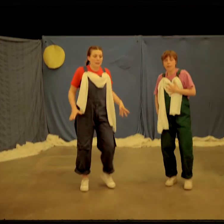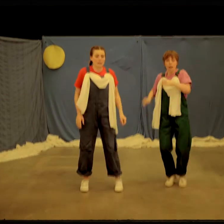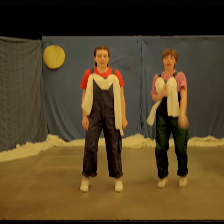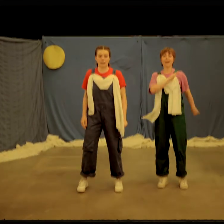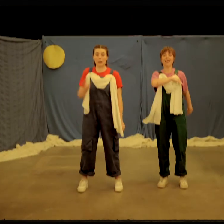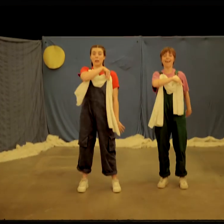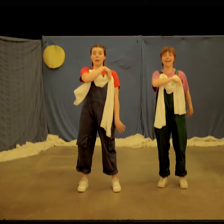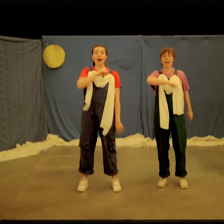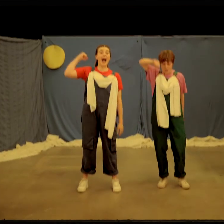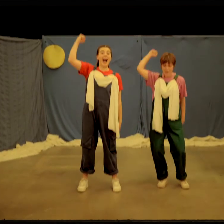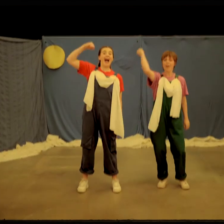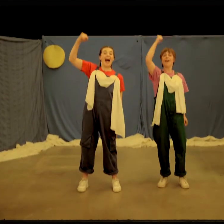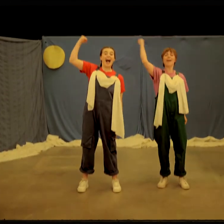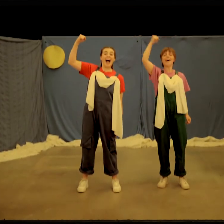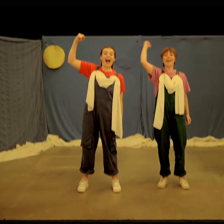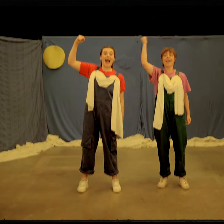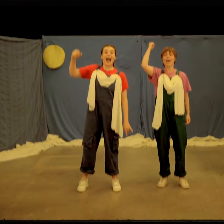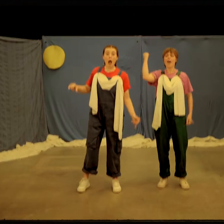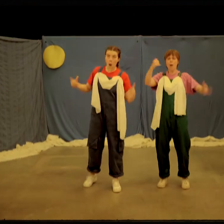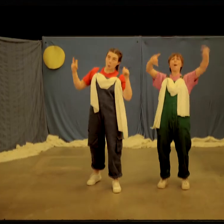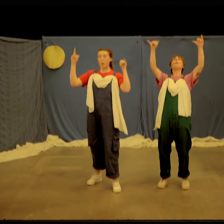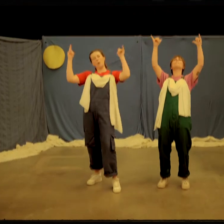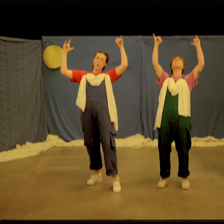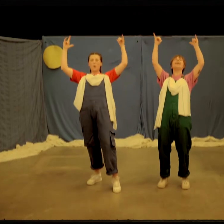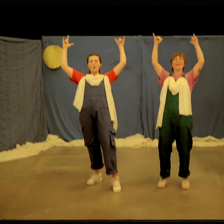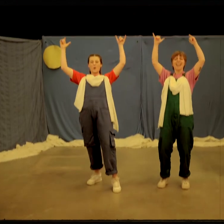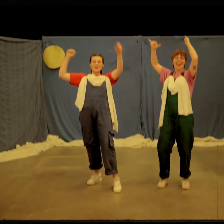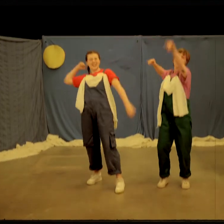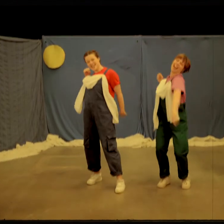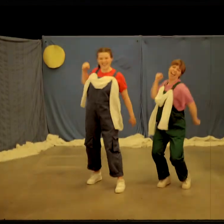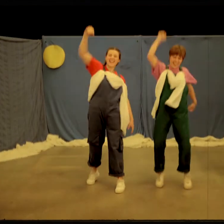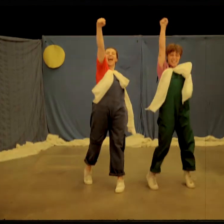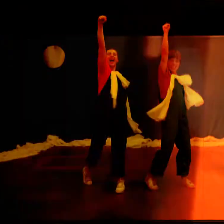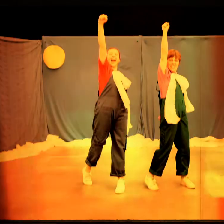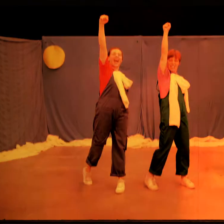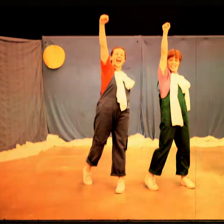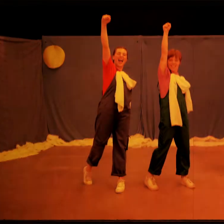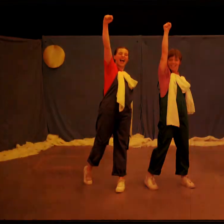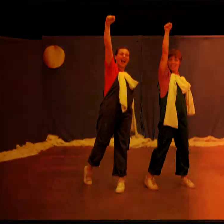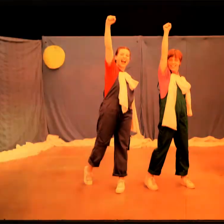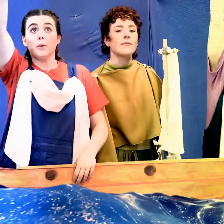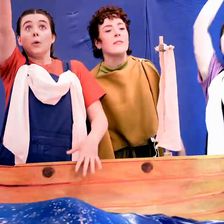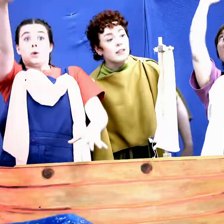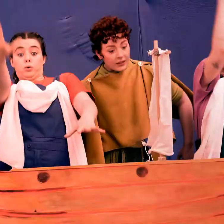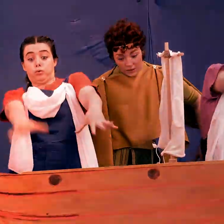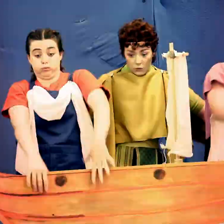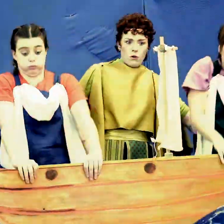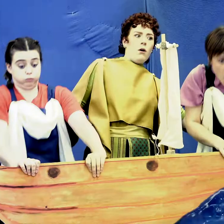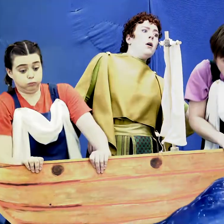a homecoming, or nostos, to bring fortune and fame. [Thunder]